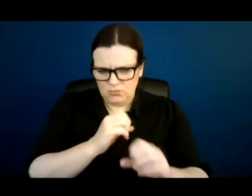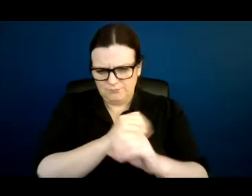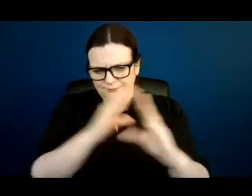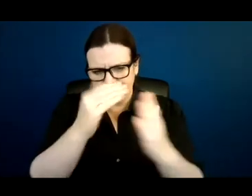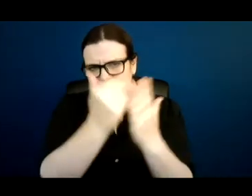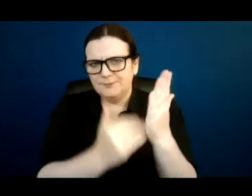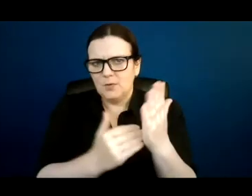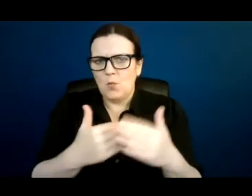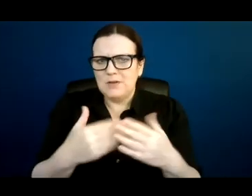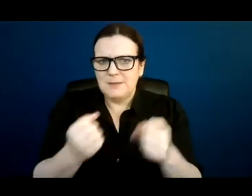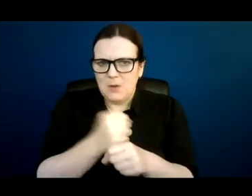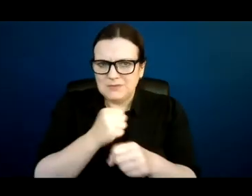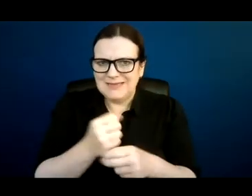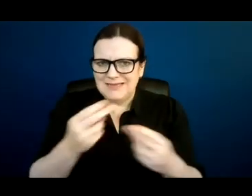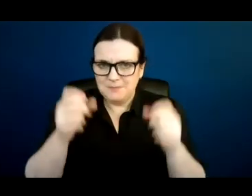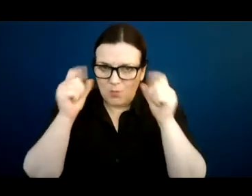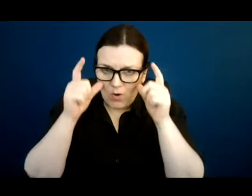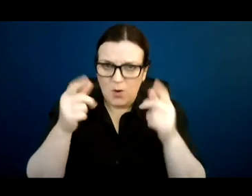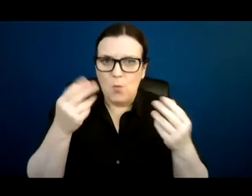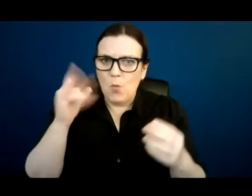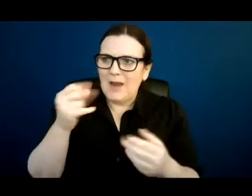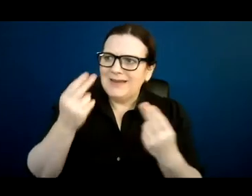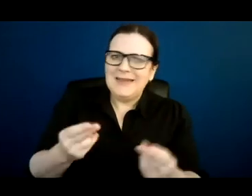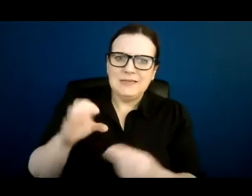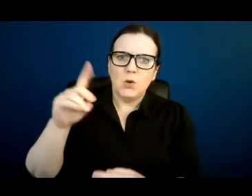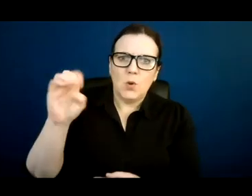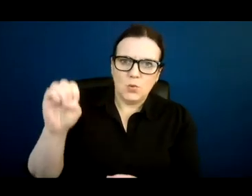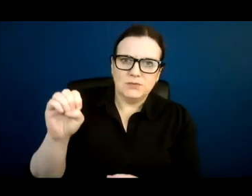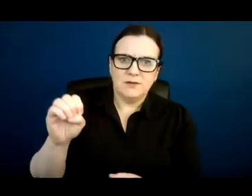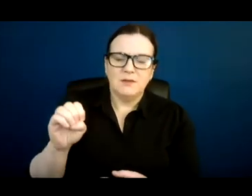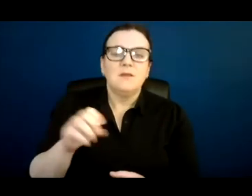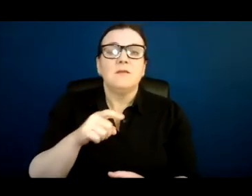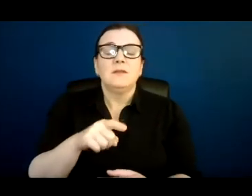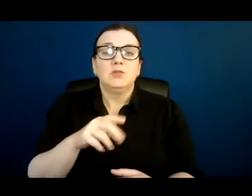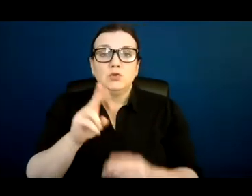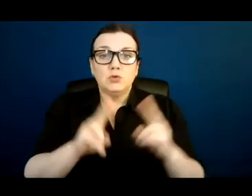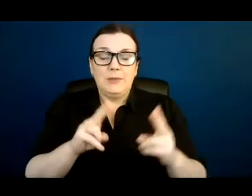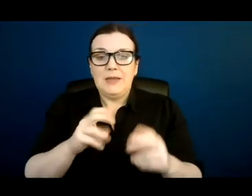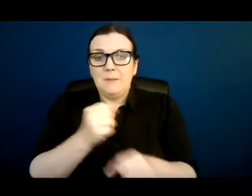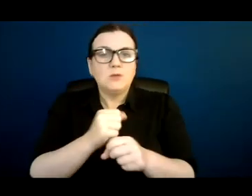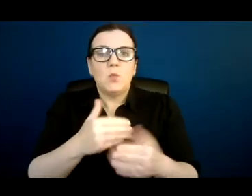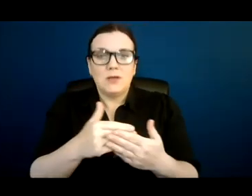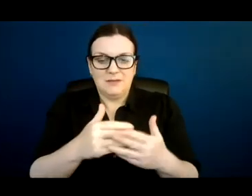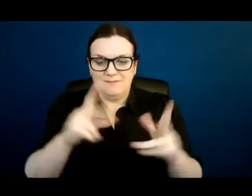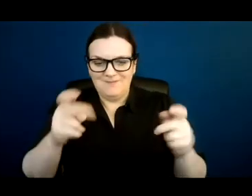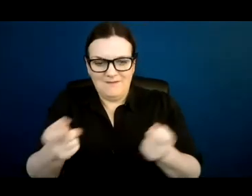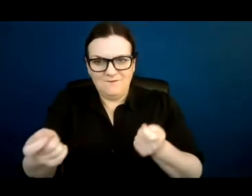why we need a code, the focus should really be on facilitating decision making and that accessing